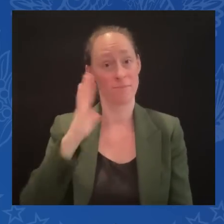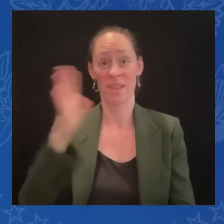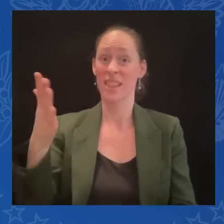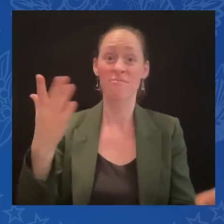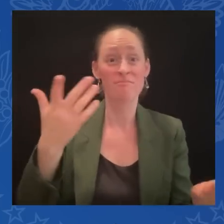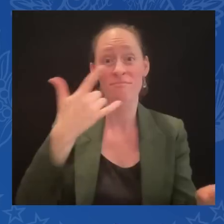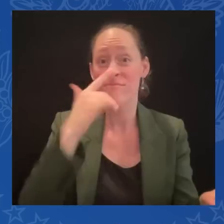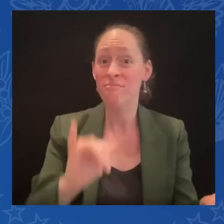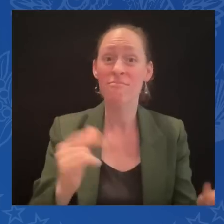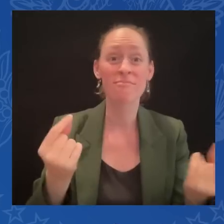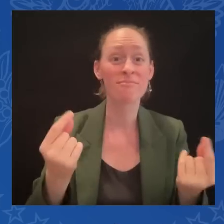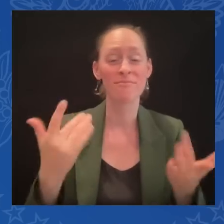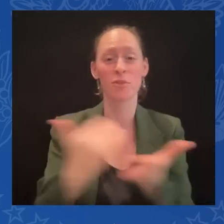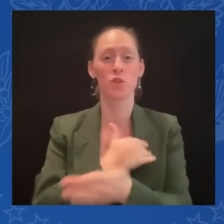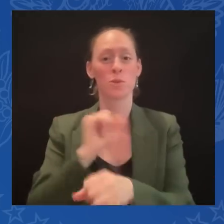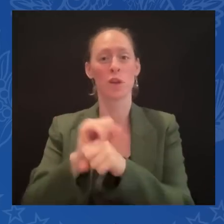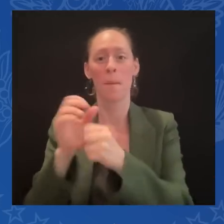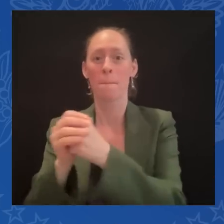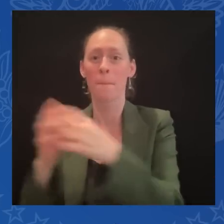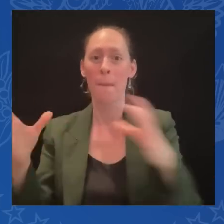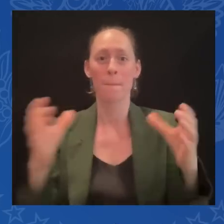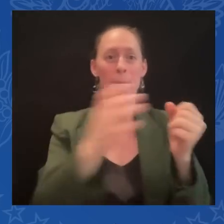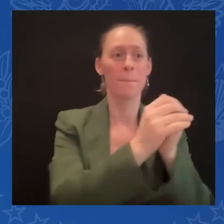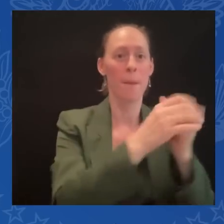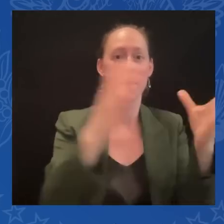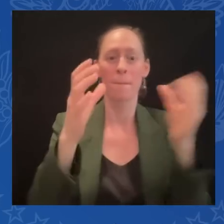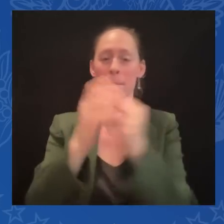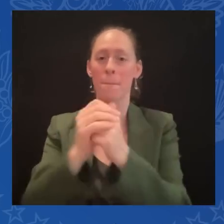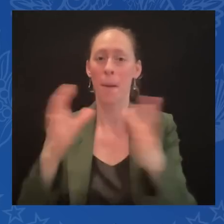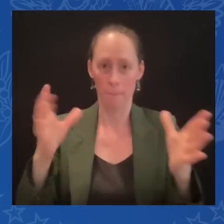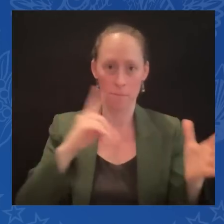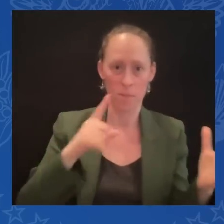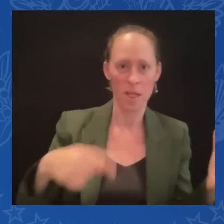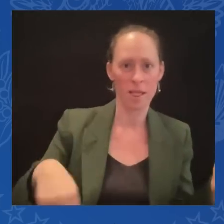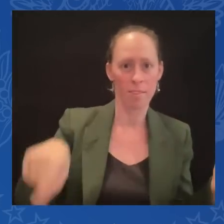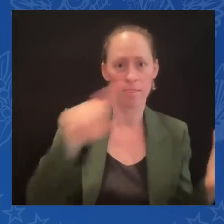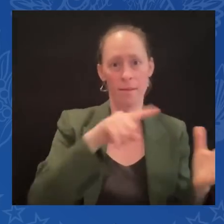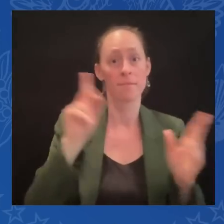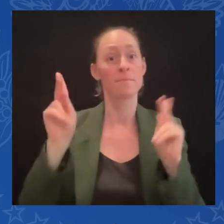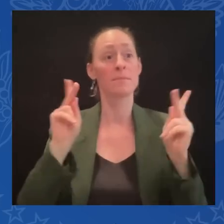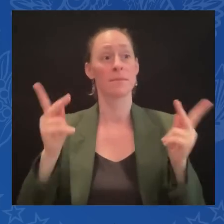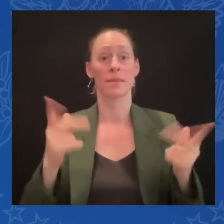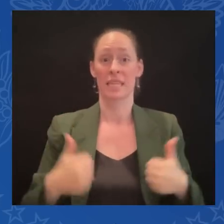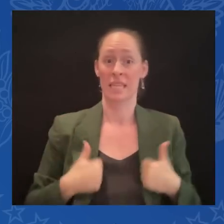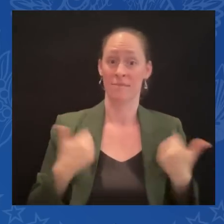doing work that is contributing to the future greatness of America.